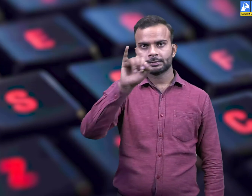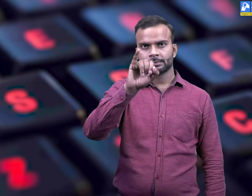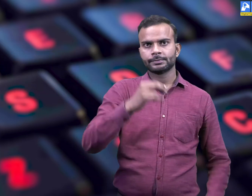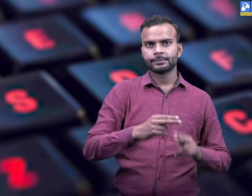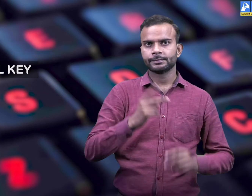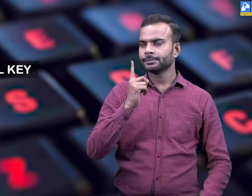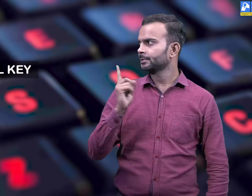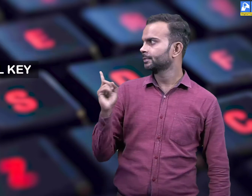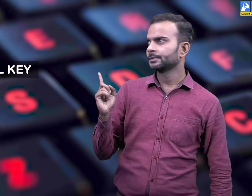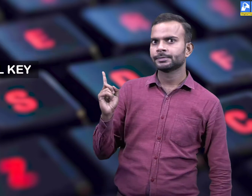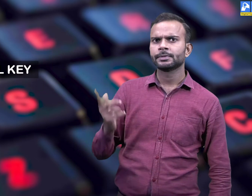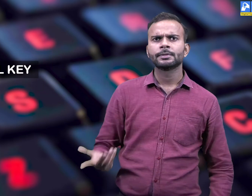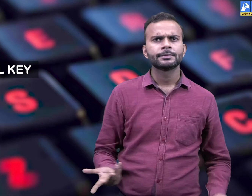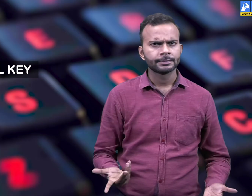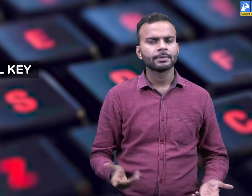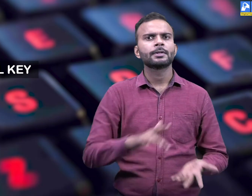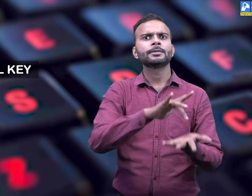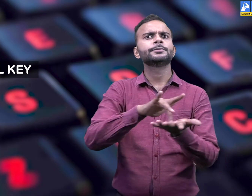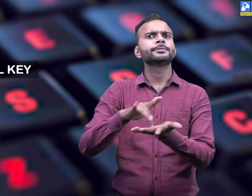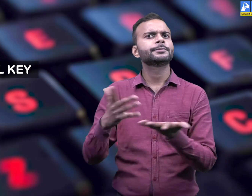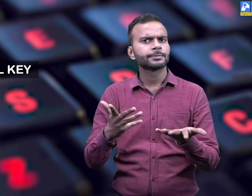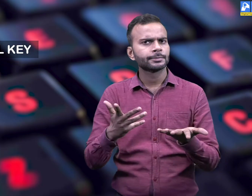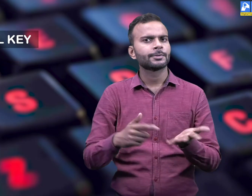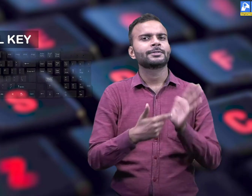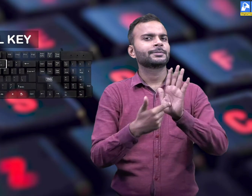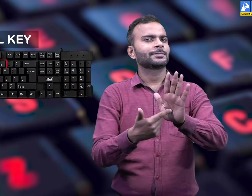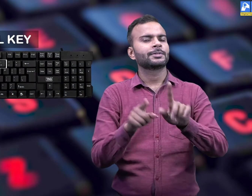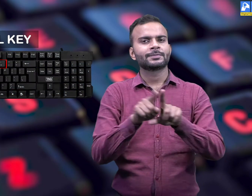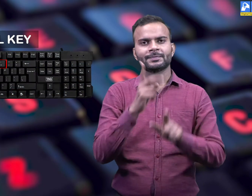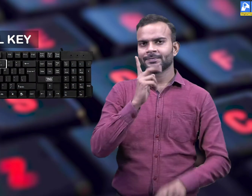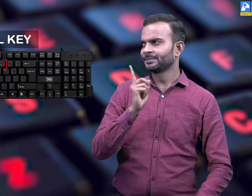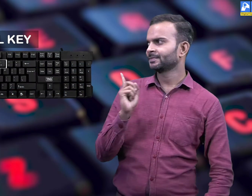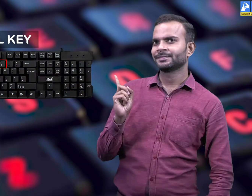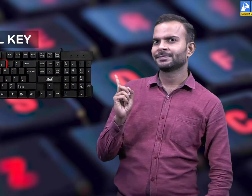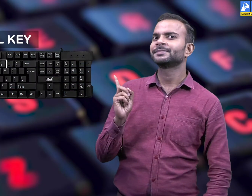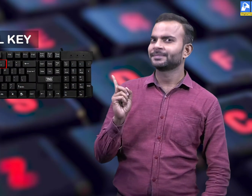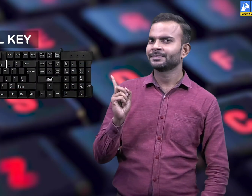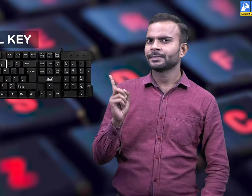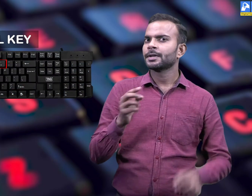6. Symbol key Where is this key located on the keyboard? Take a look here.